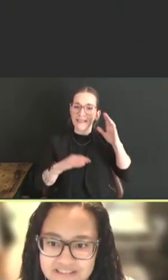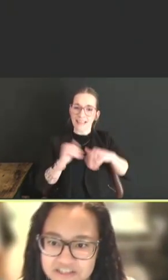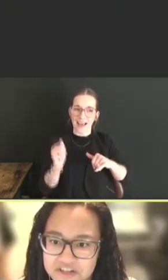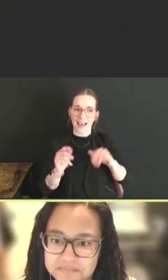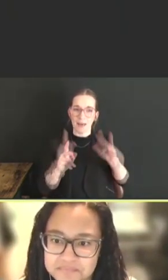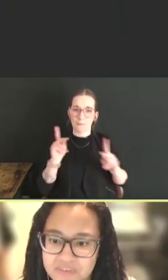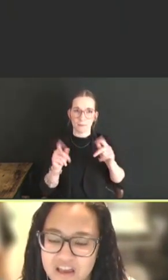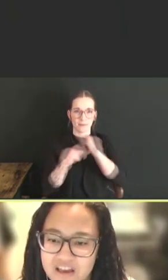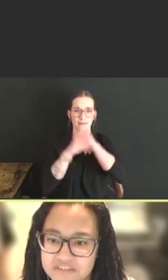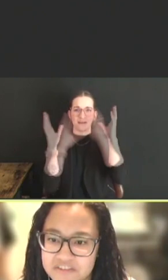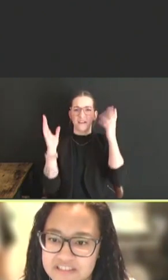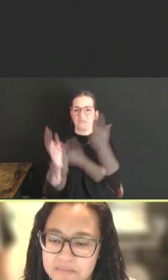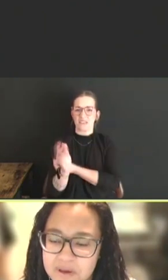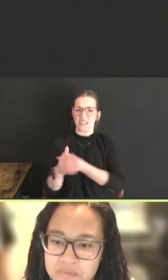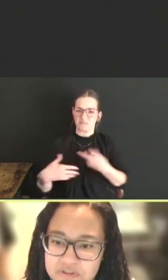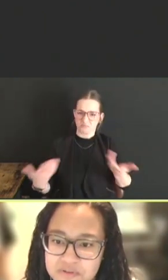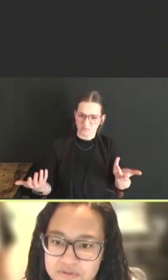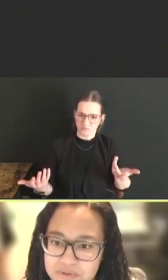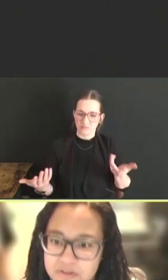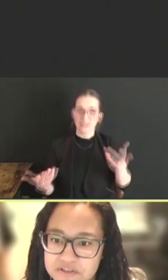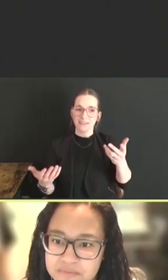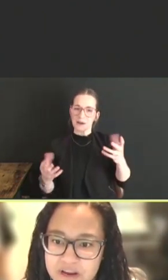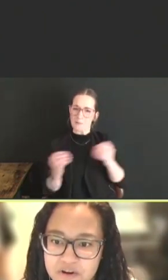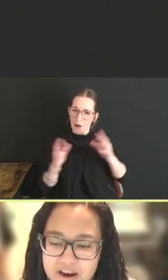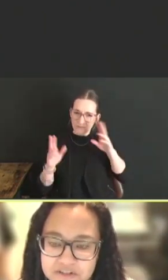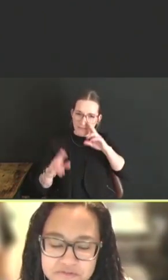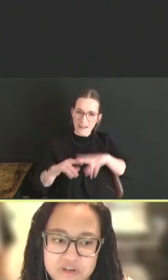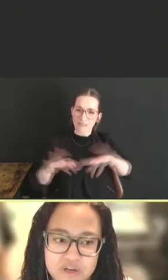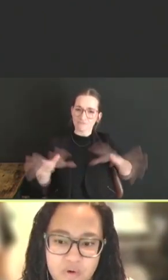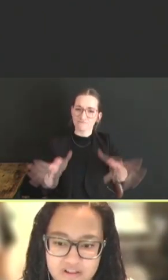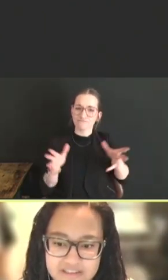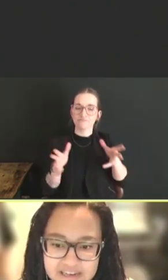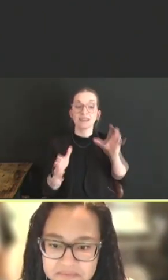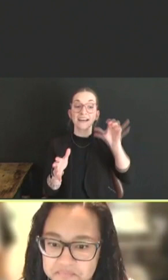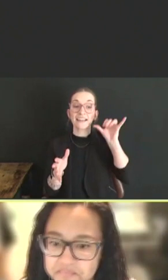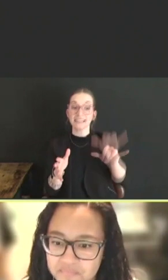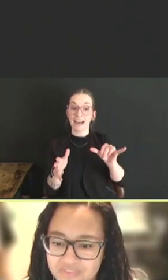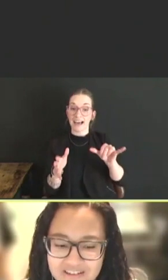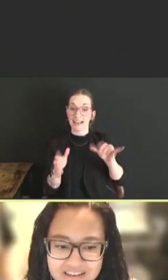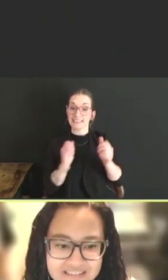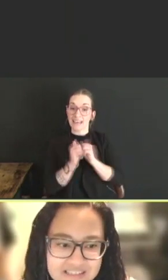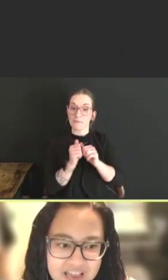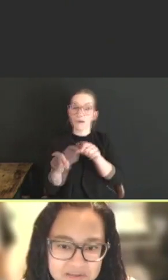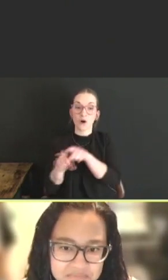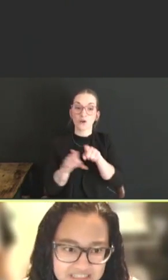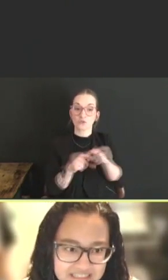consider. This campaign was also sponsored by Grindr for Equality. Next slide, please.